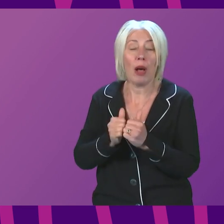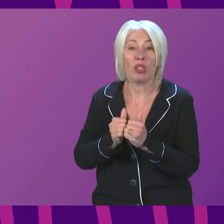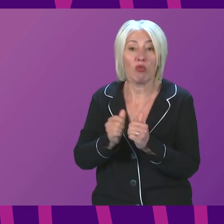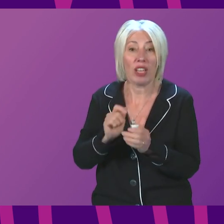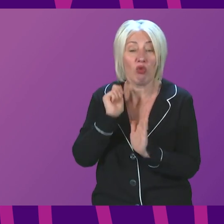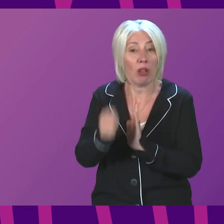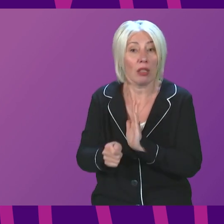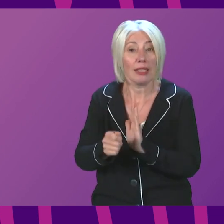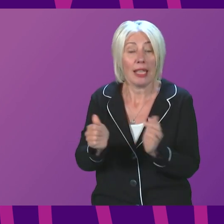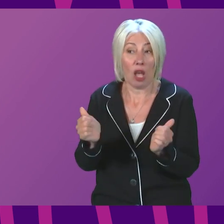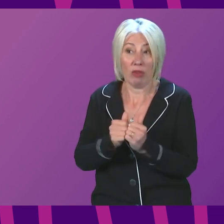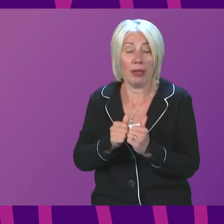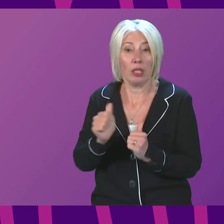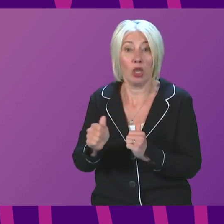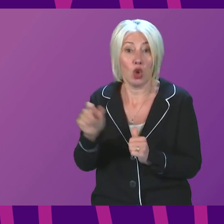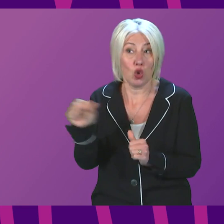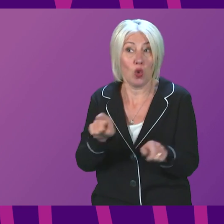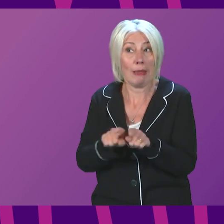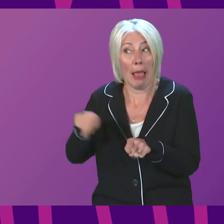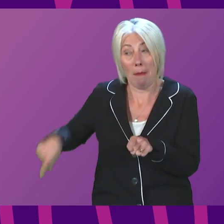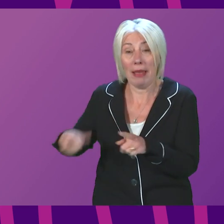Does the First Minister recall that, some weeks ago at First Minister’s question time,